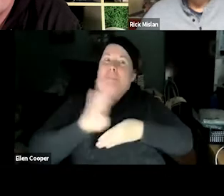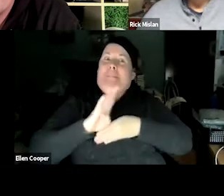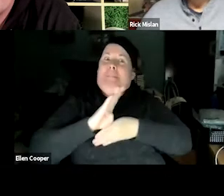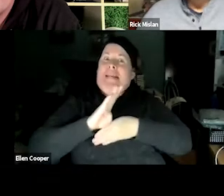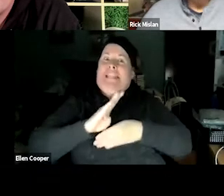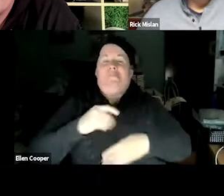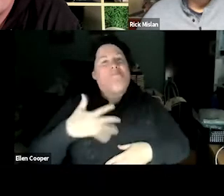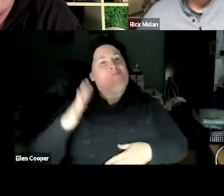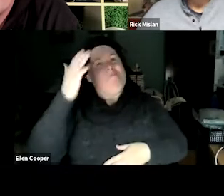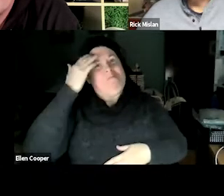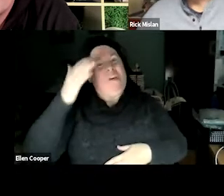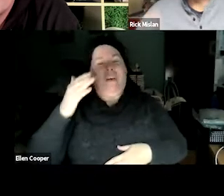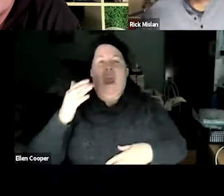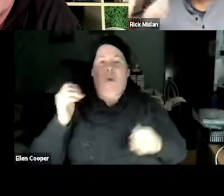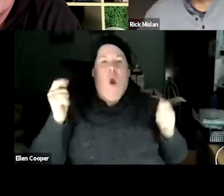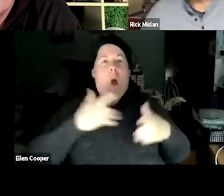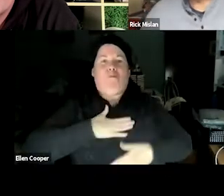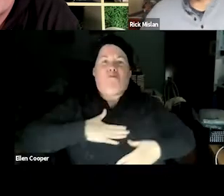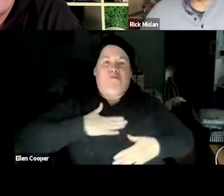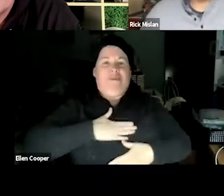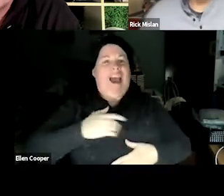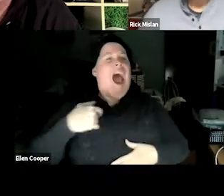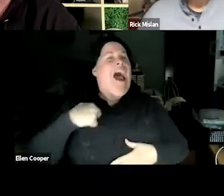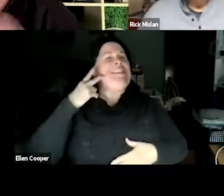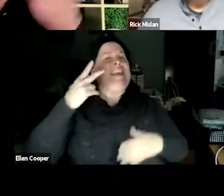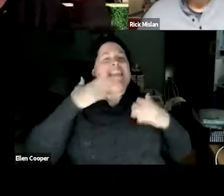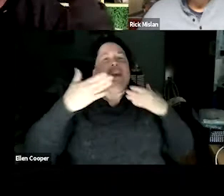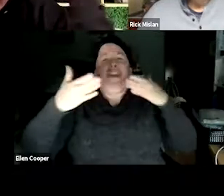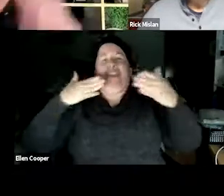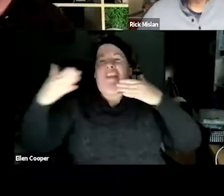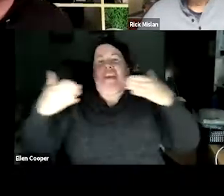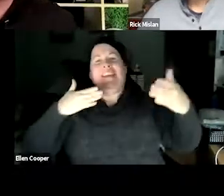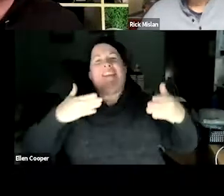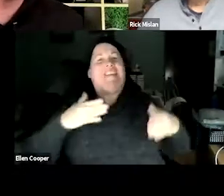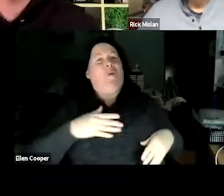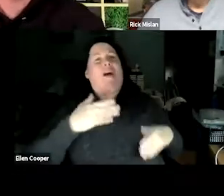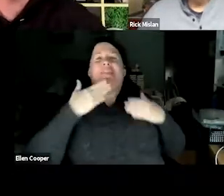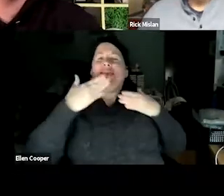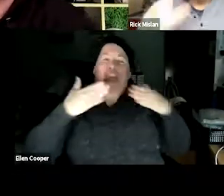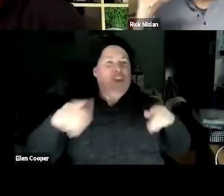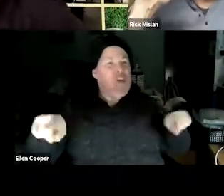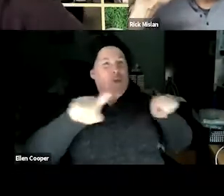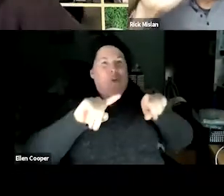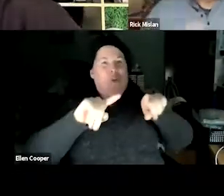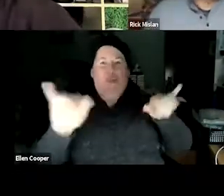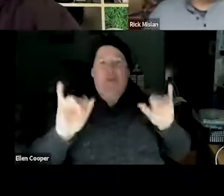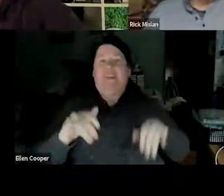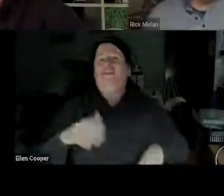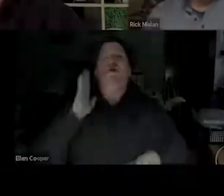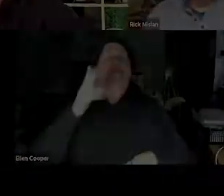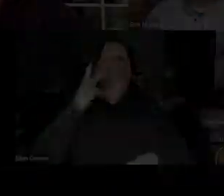you know I know we're all super appreciative. I see the thank yous coming across here. CalebBarlow: Well, thank you all as well. Rick Mislan: Alright. We will see you again. Take care.